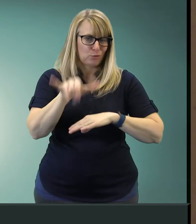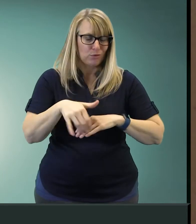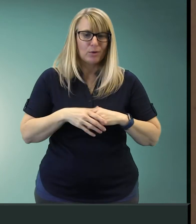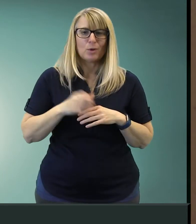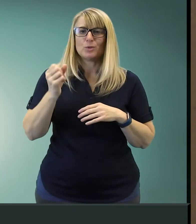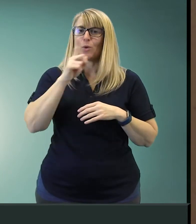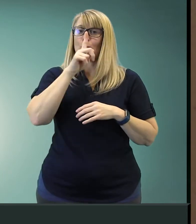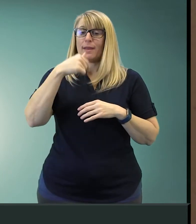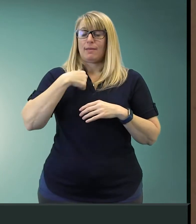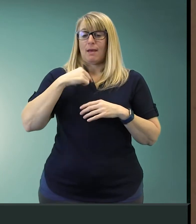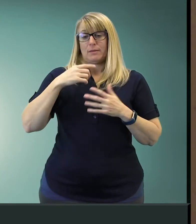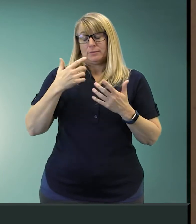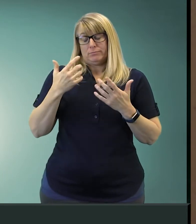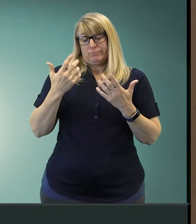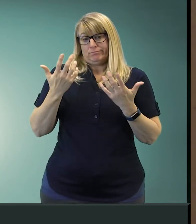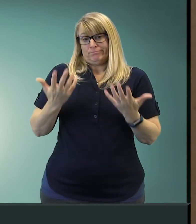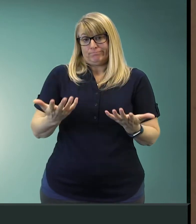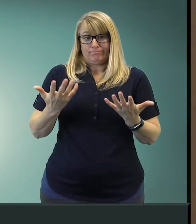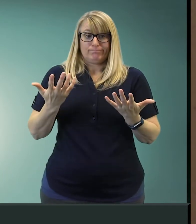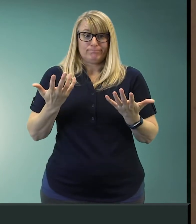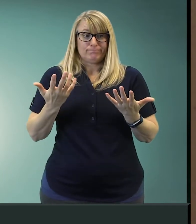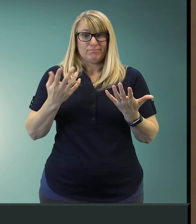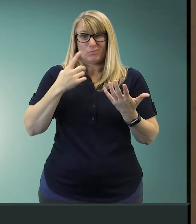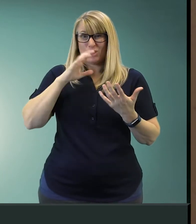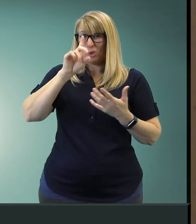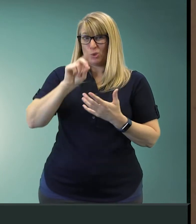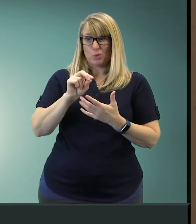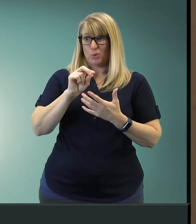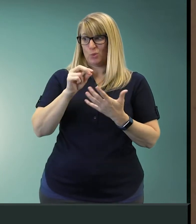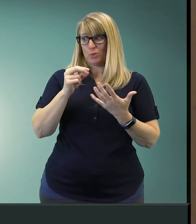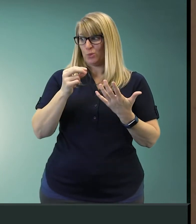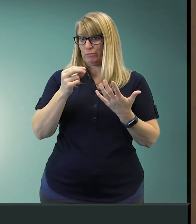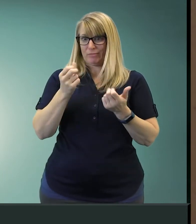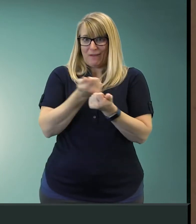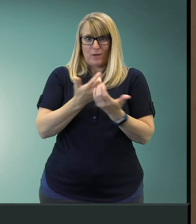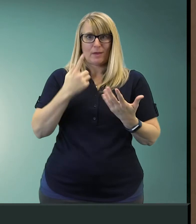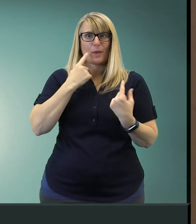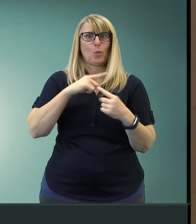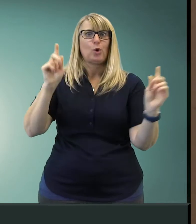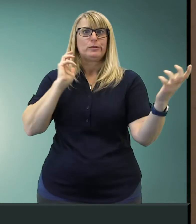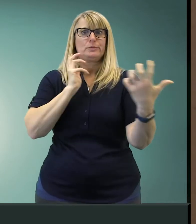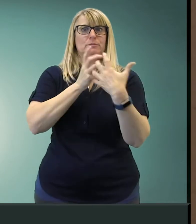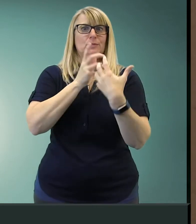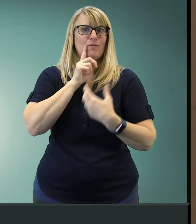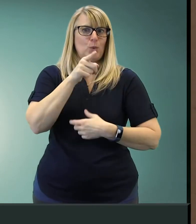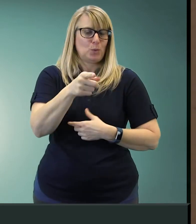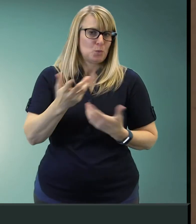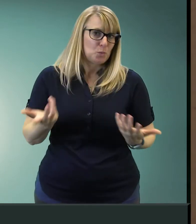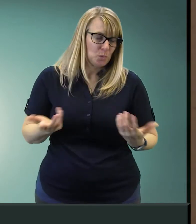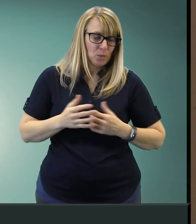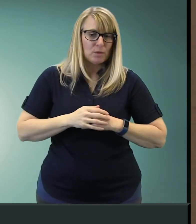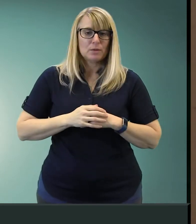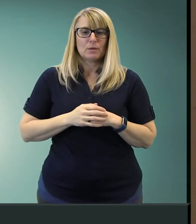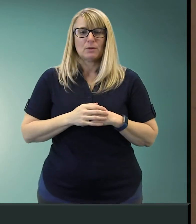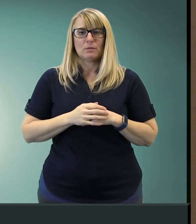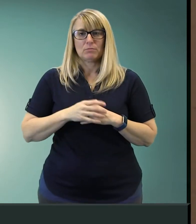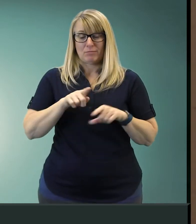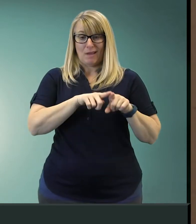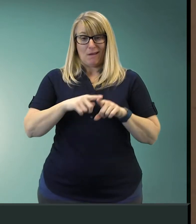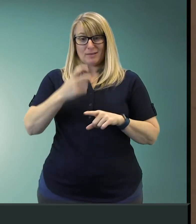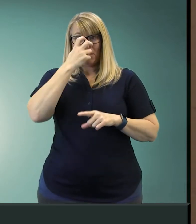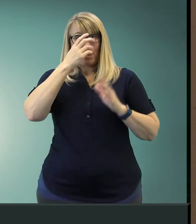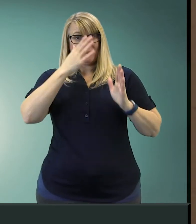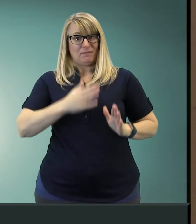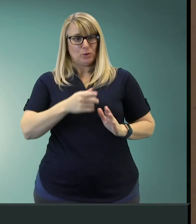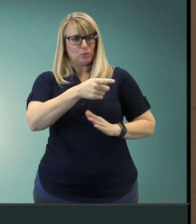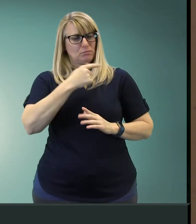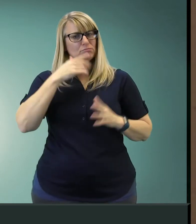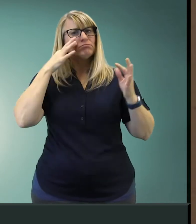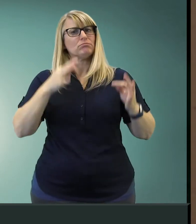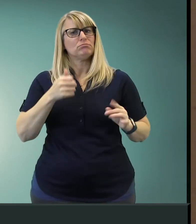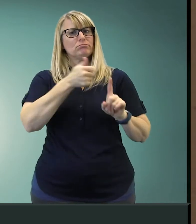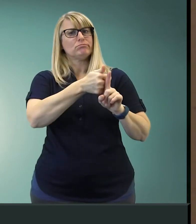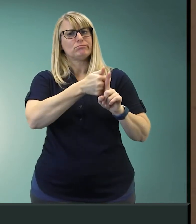Really, it's just a matter of doing things in a way that works for you as a blind individual.